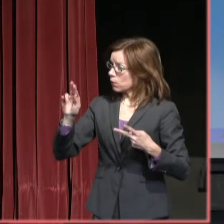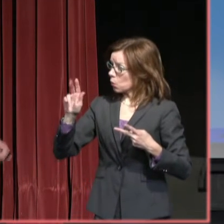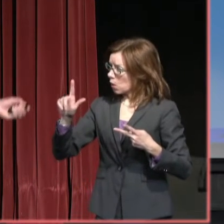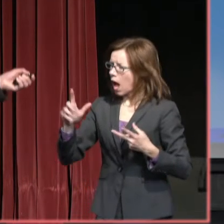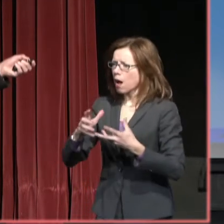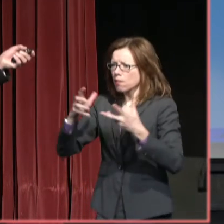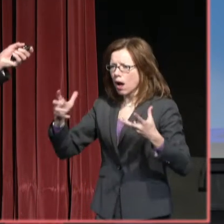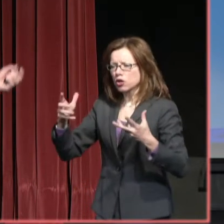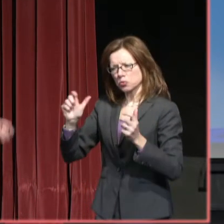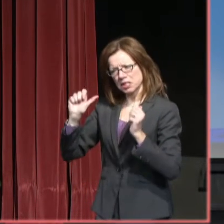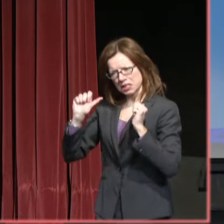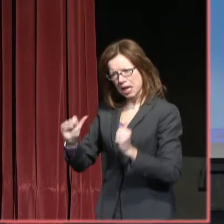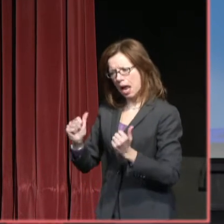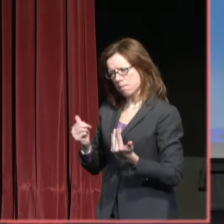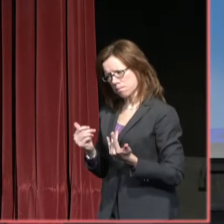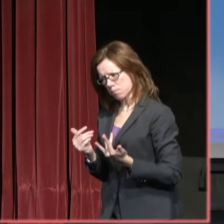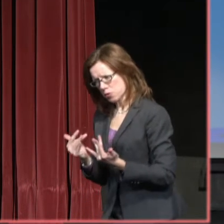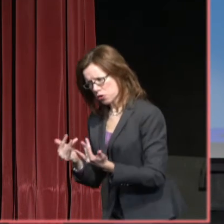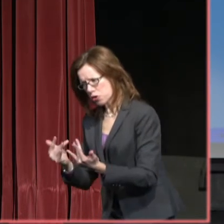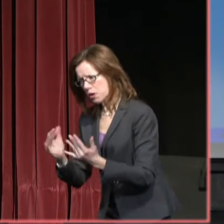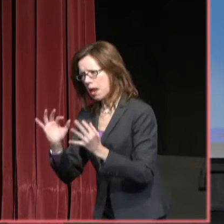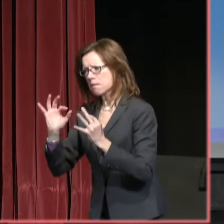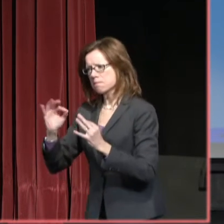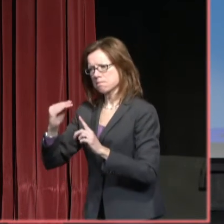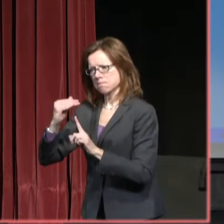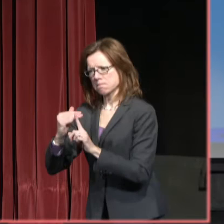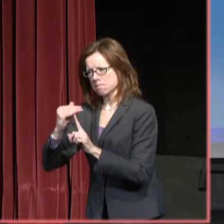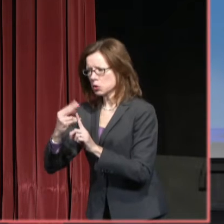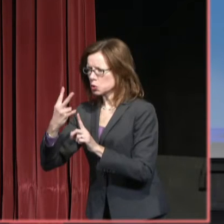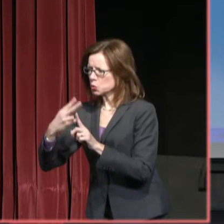to keep the total warming below 2 degrees, for example